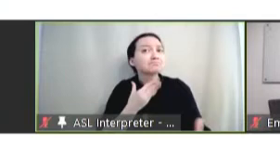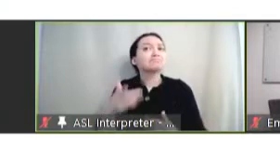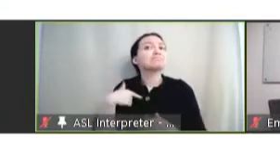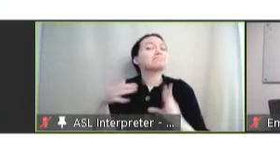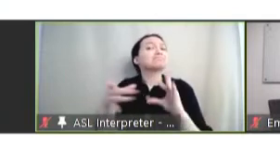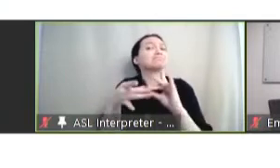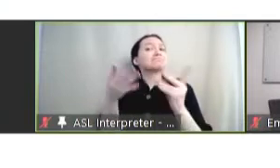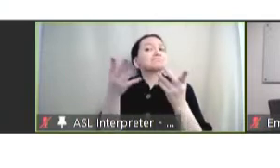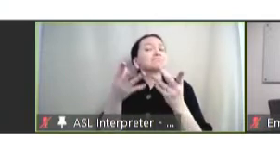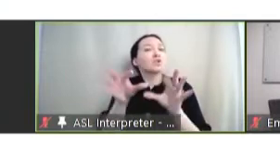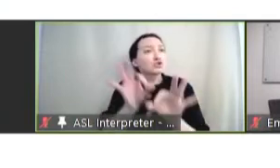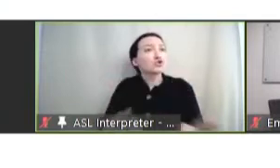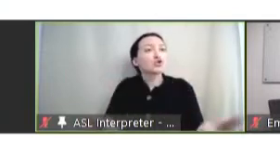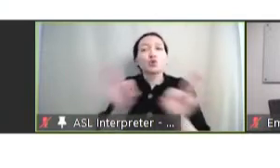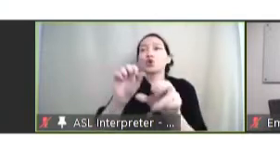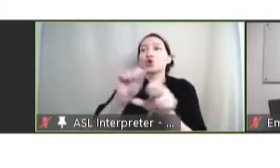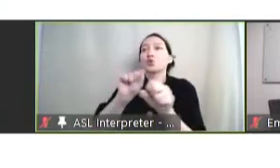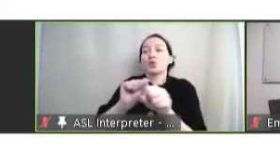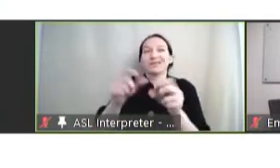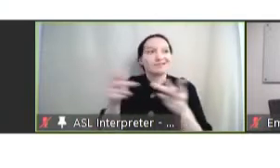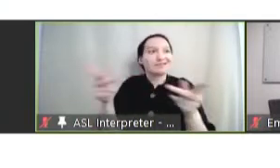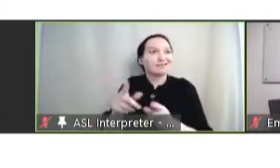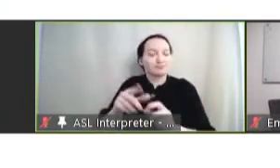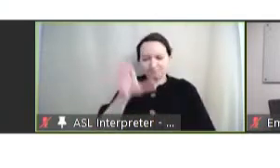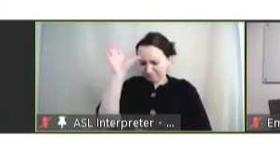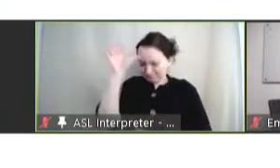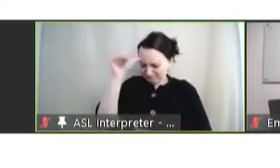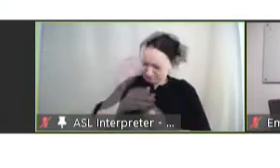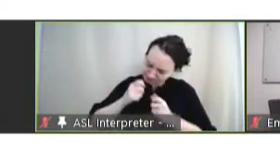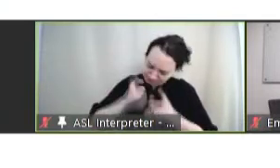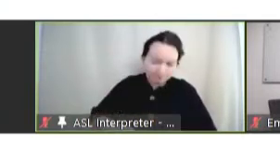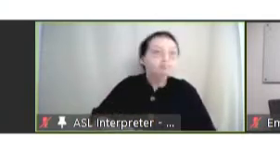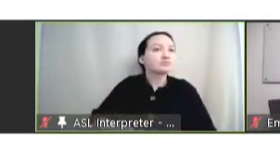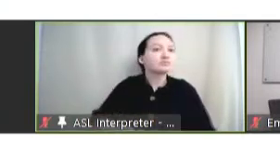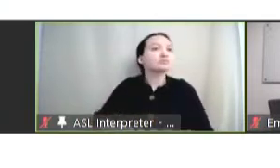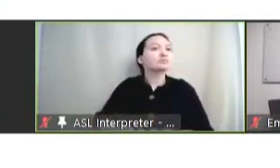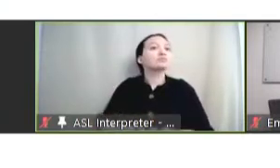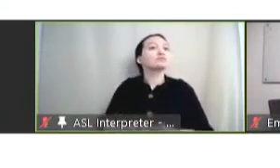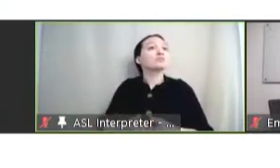important that workplaces stay diligent here; we are a place where we can use these tools and,